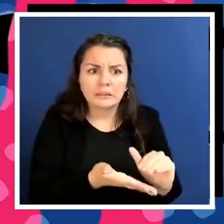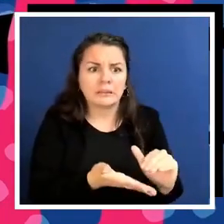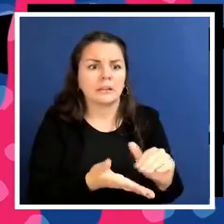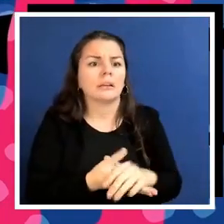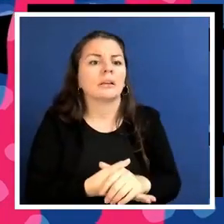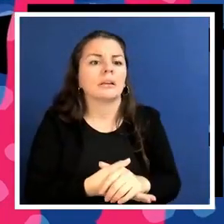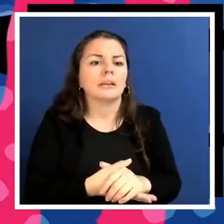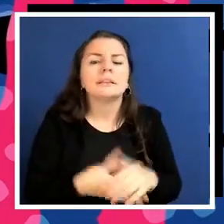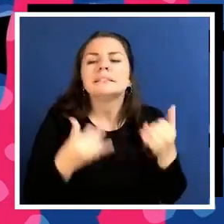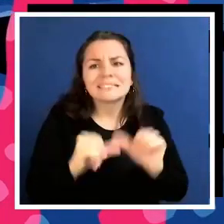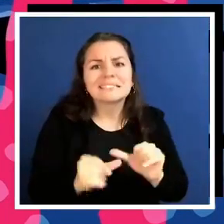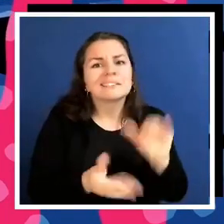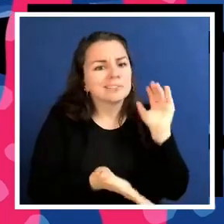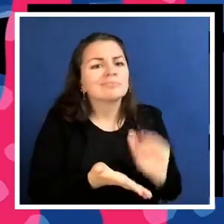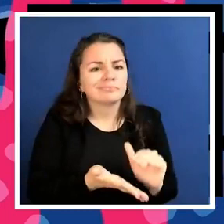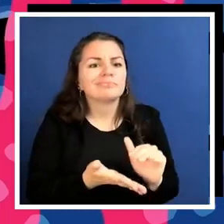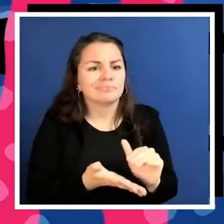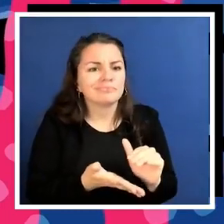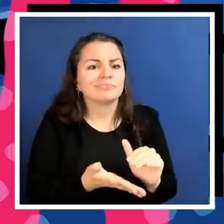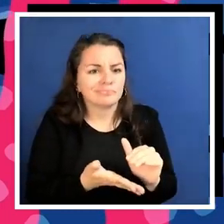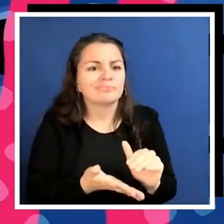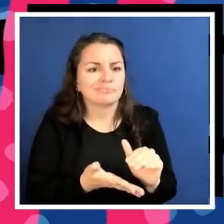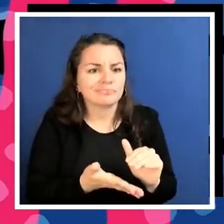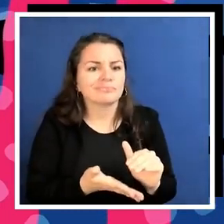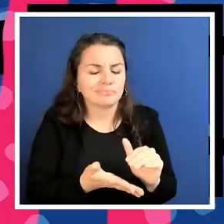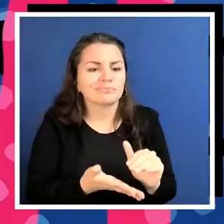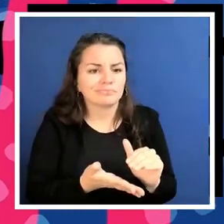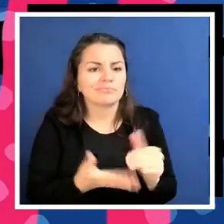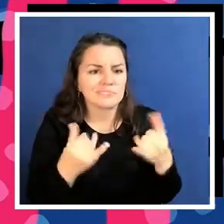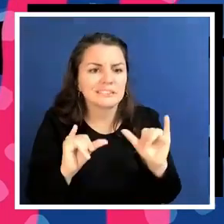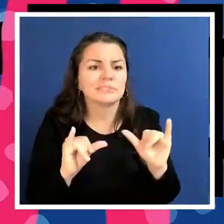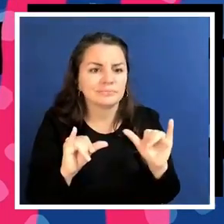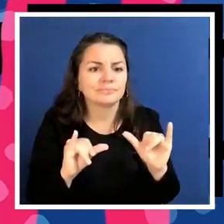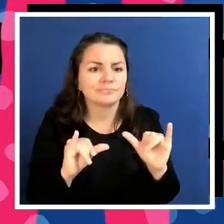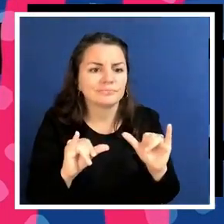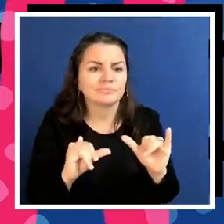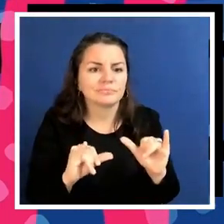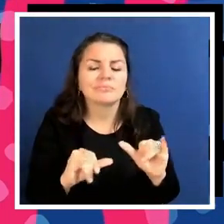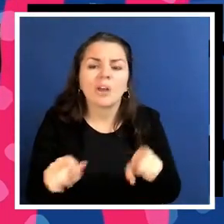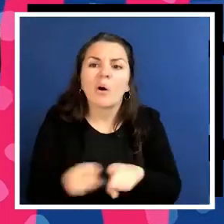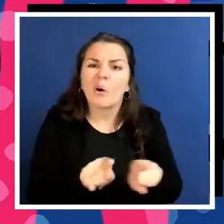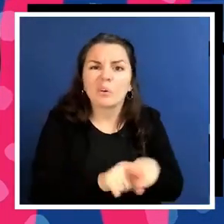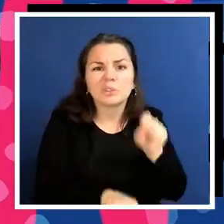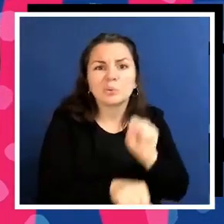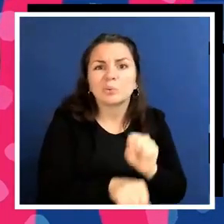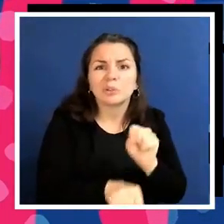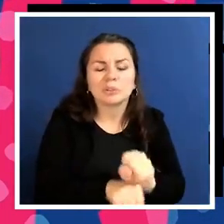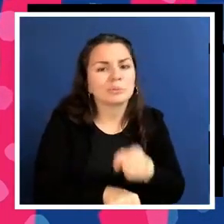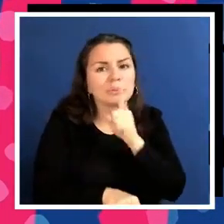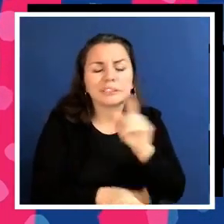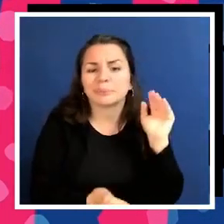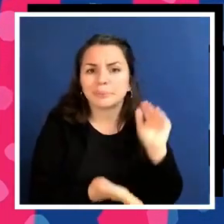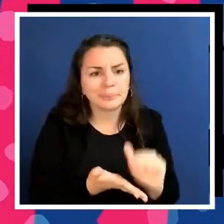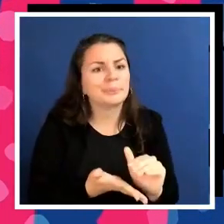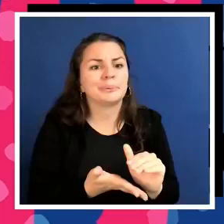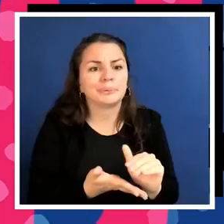UP TO WHERE THEY WERE BEFORE THE PANDEMIC AT?